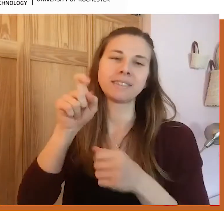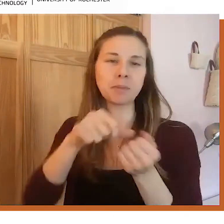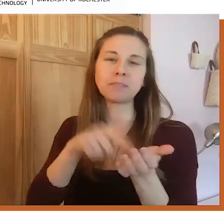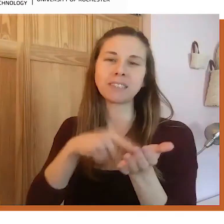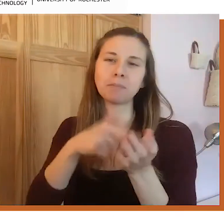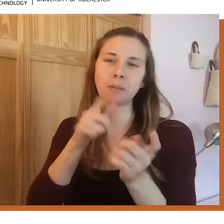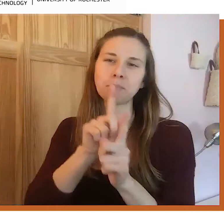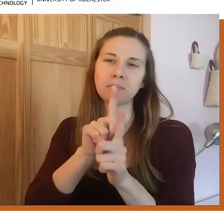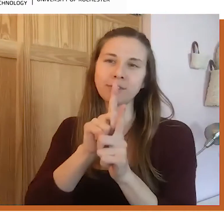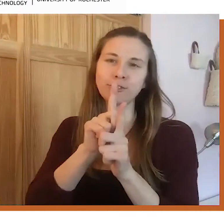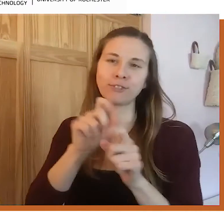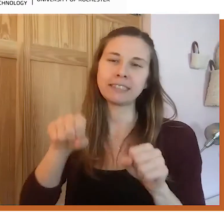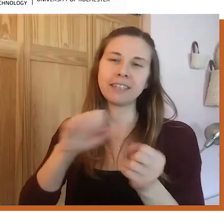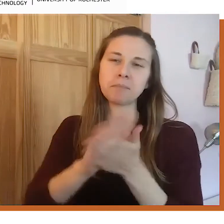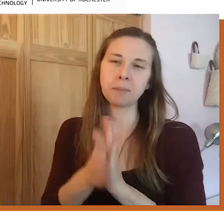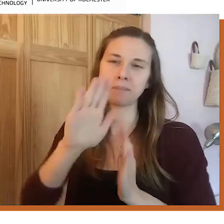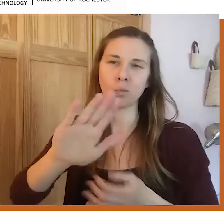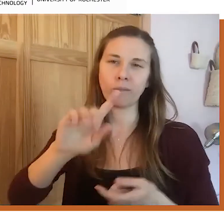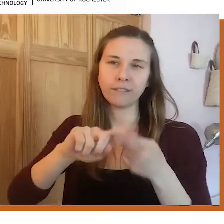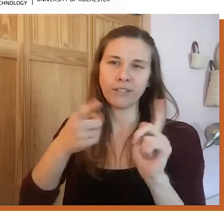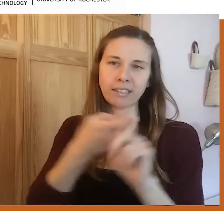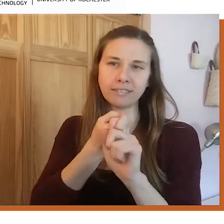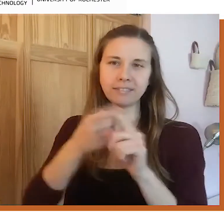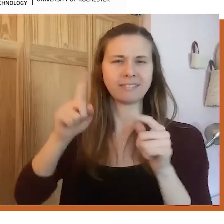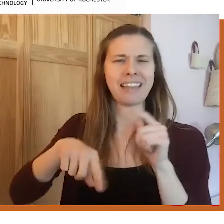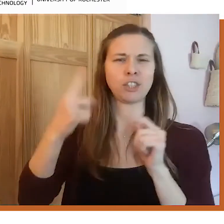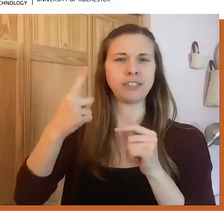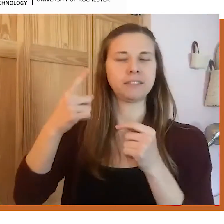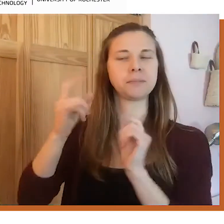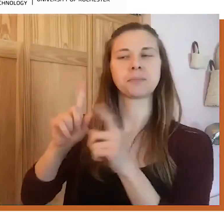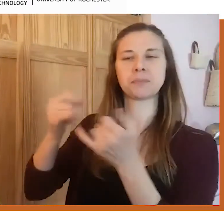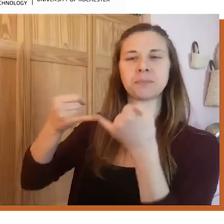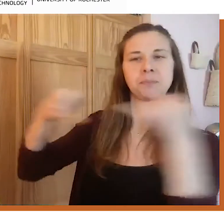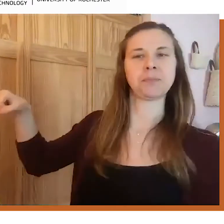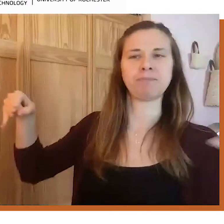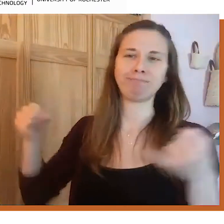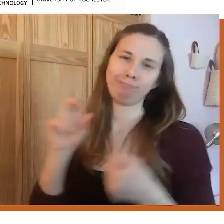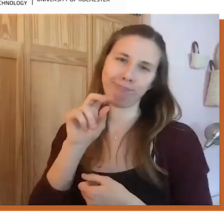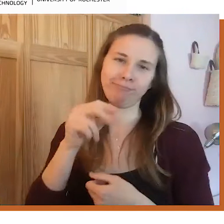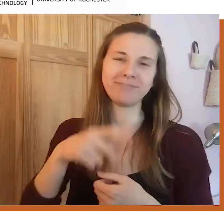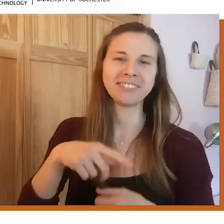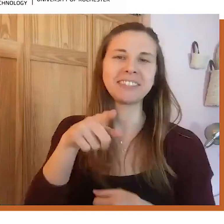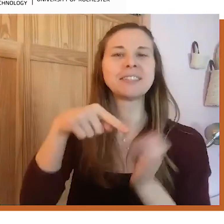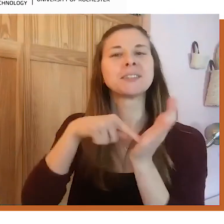and, of course, sometimes your mentors can become your friends, and they don't have a strict boundary